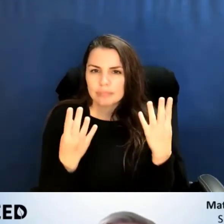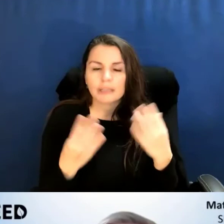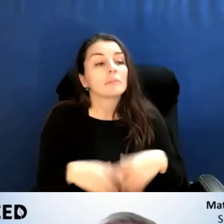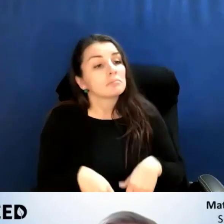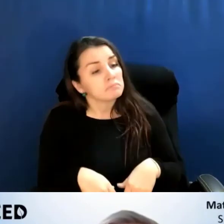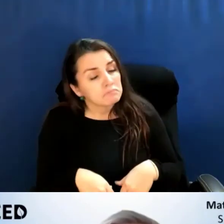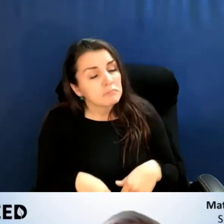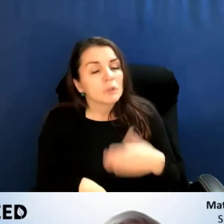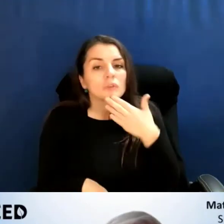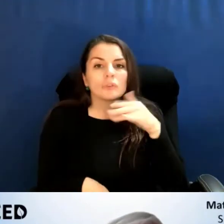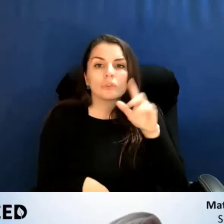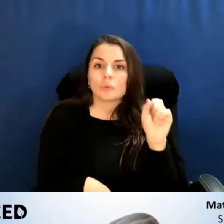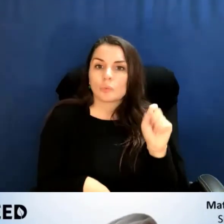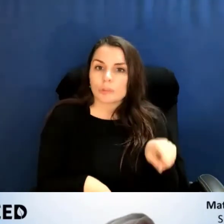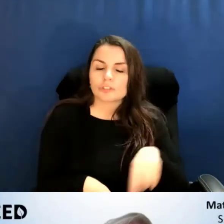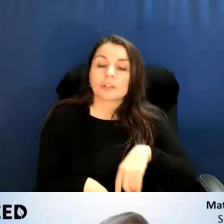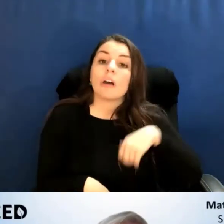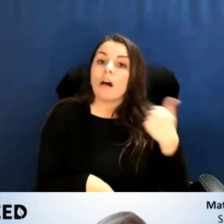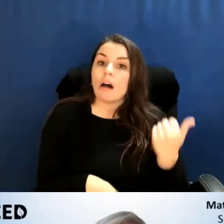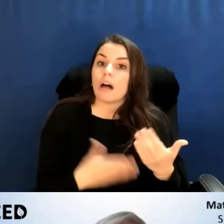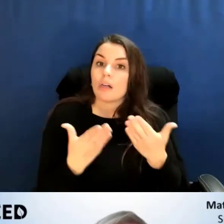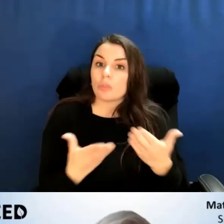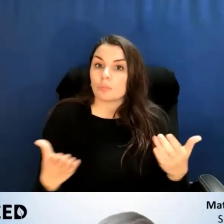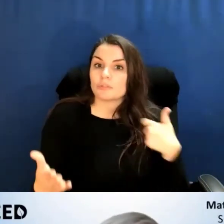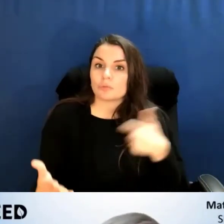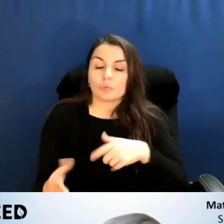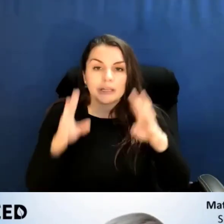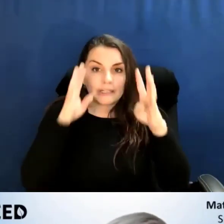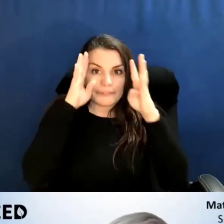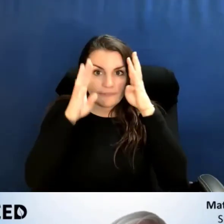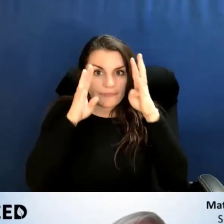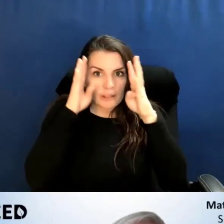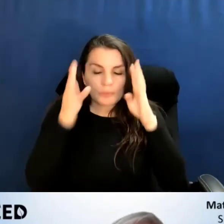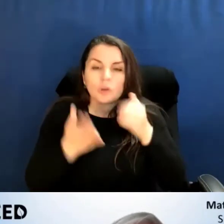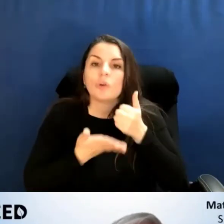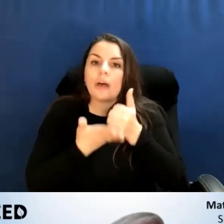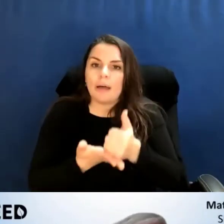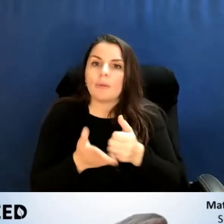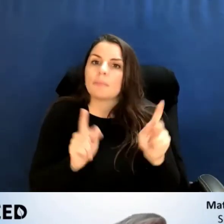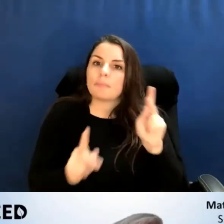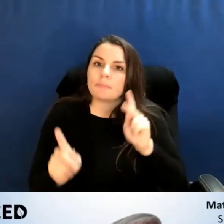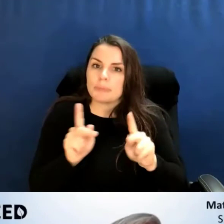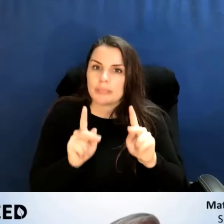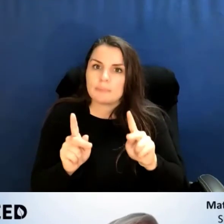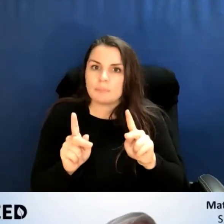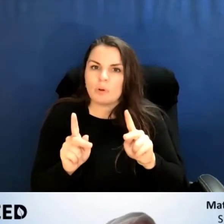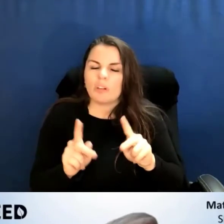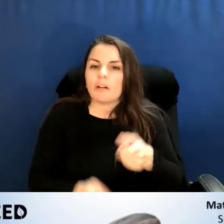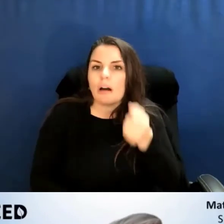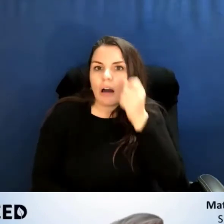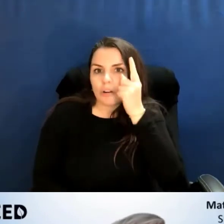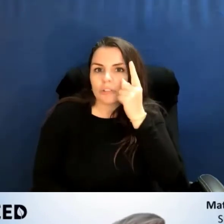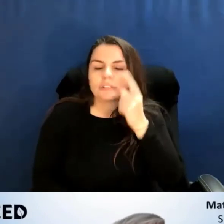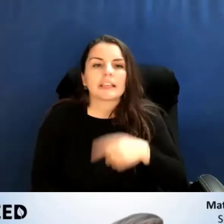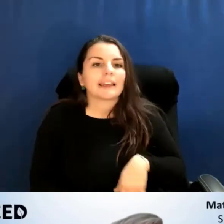There's another resource that we developed to really help people understand that, and I'll let Ashim or Stephanie type